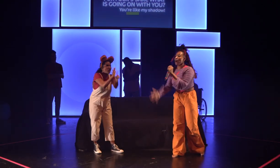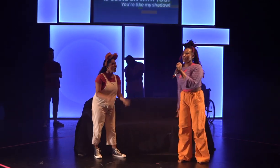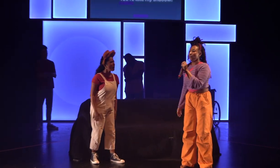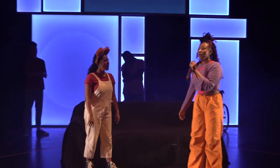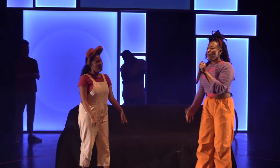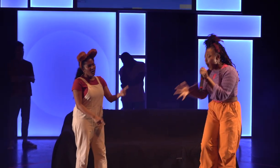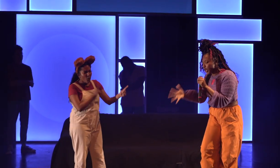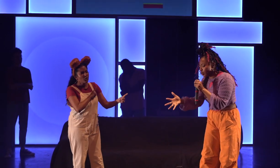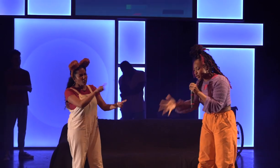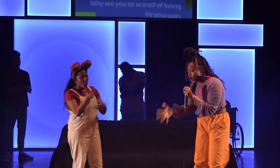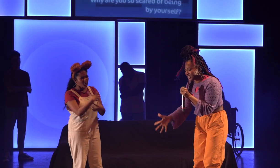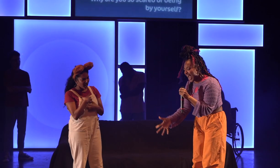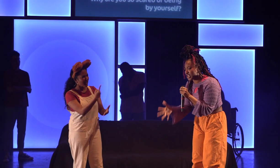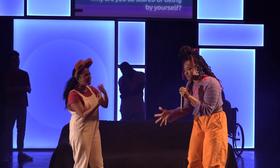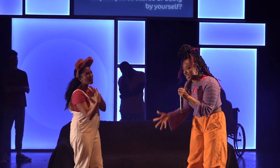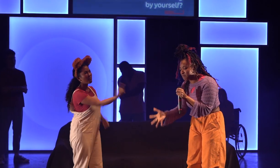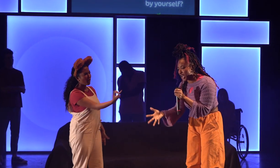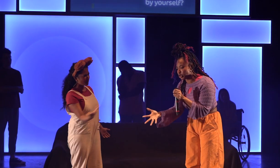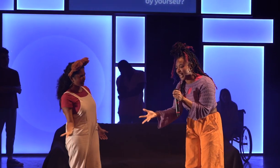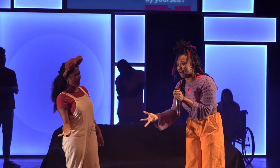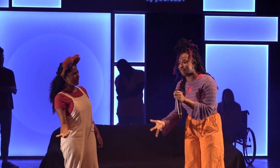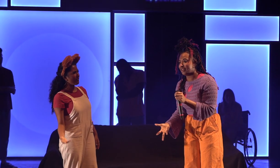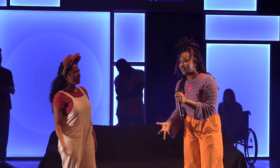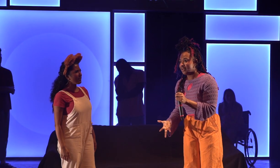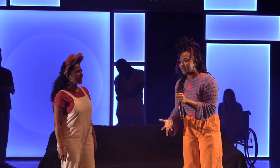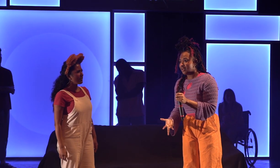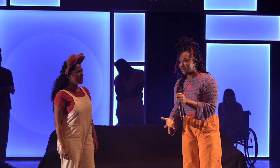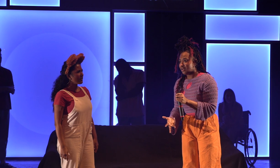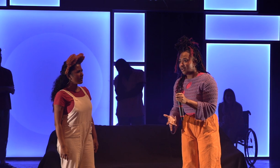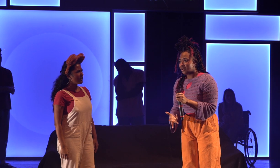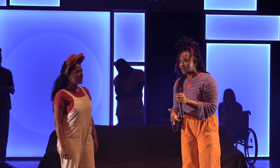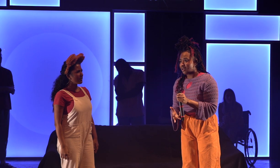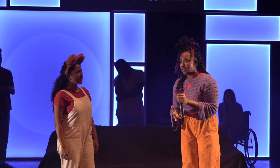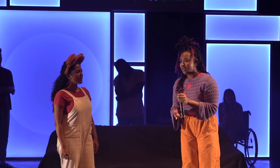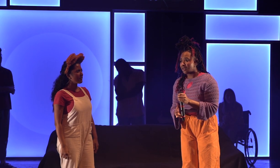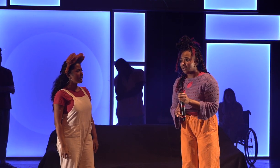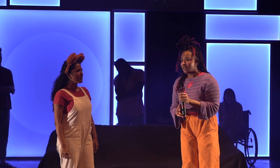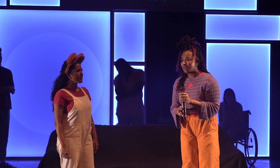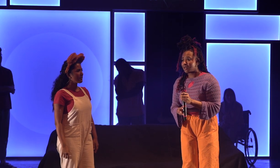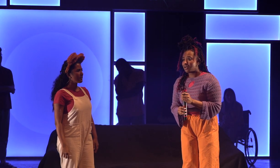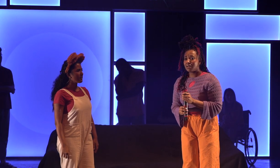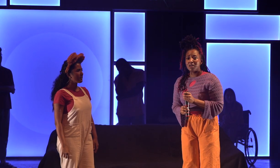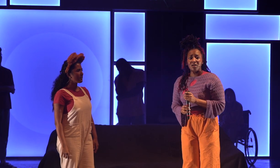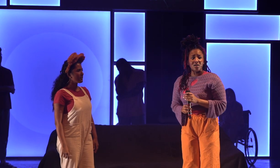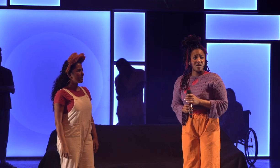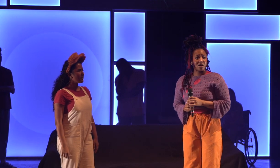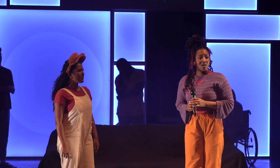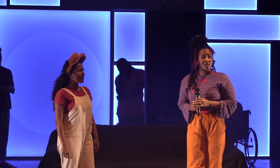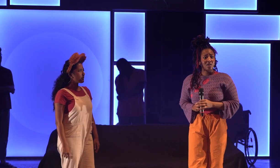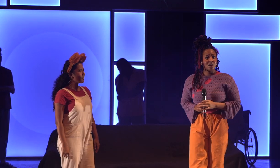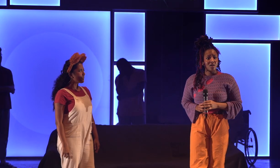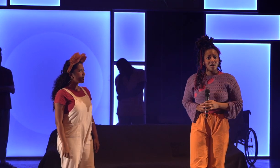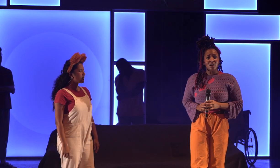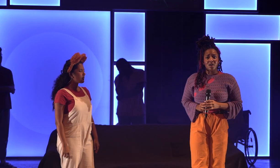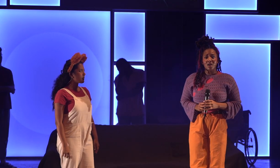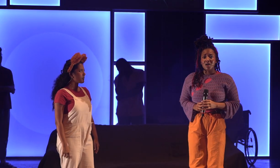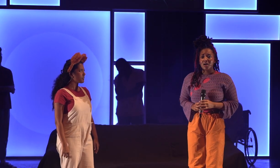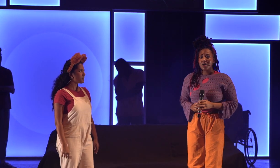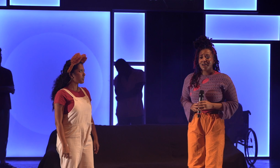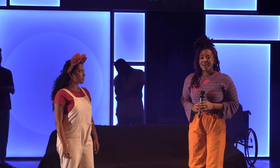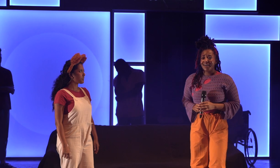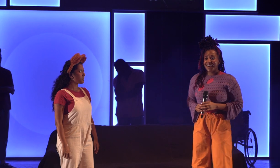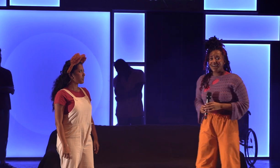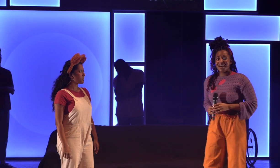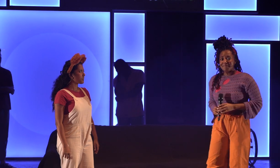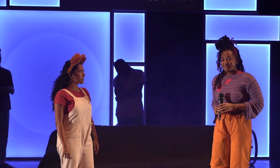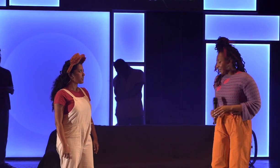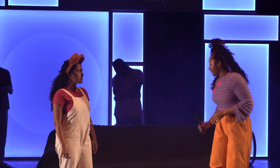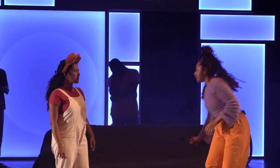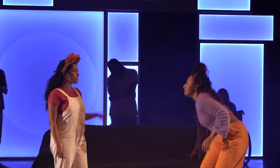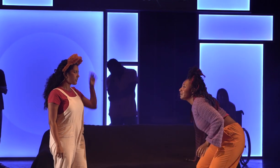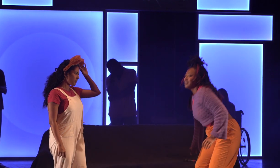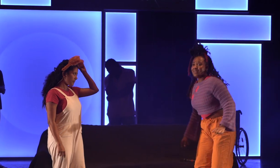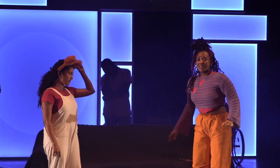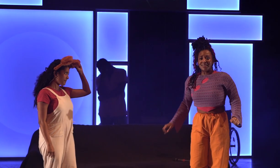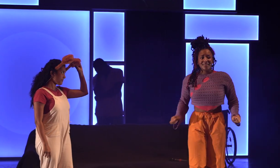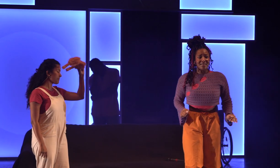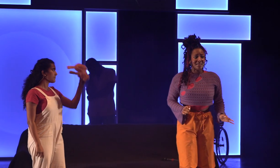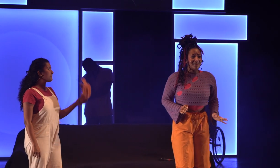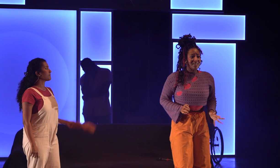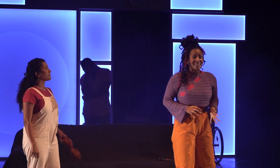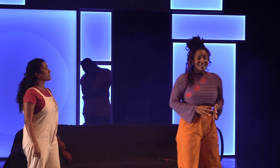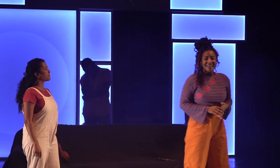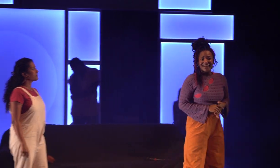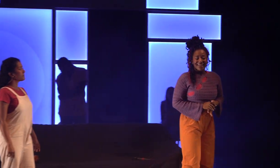Why are you so scared of being by yourself?'